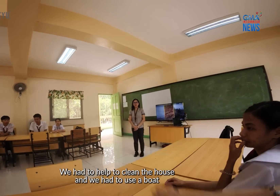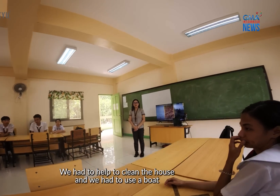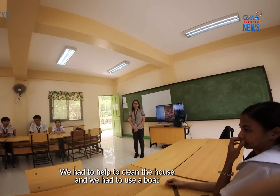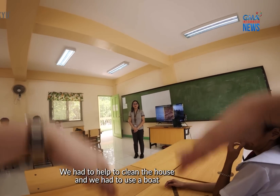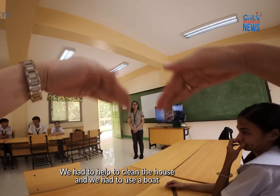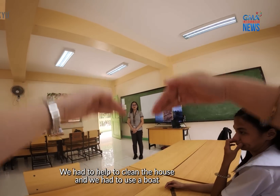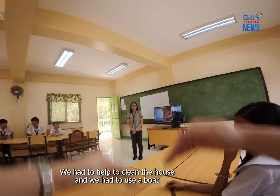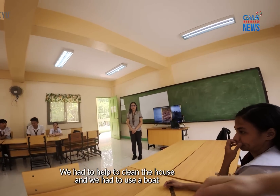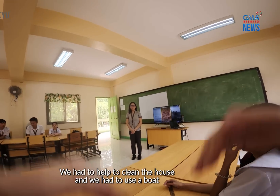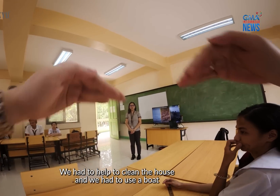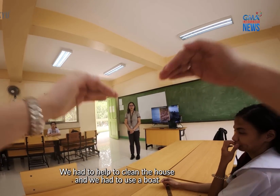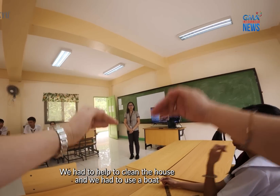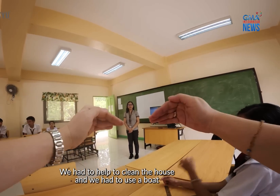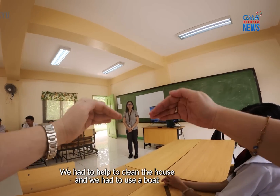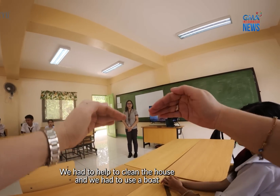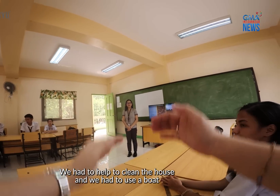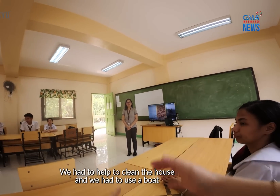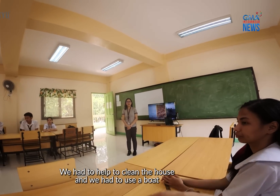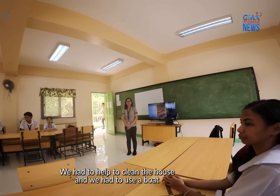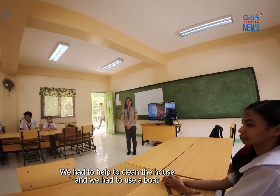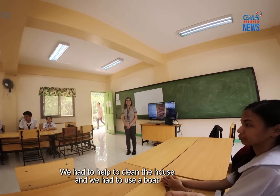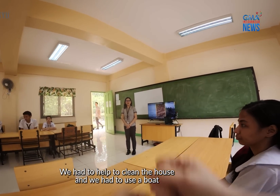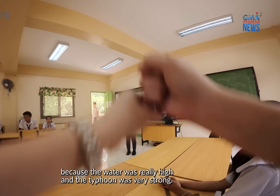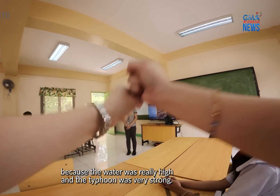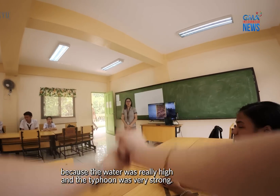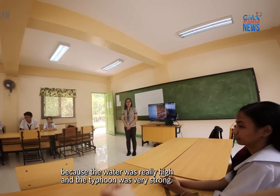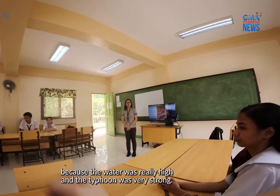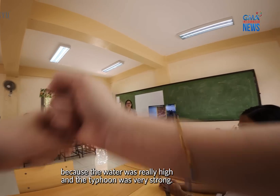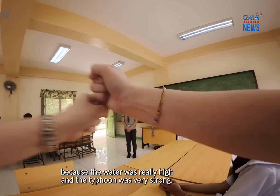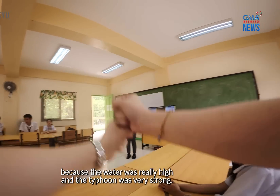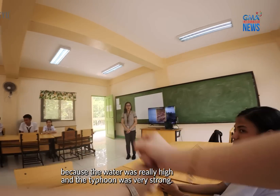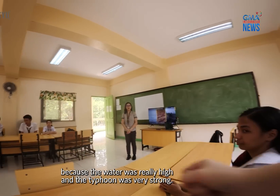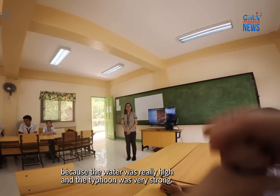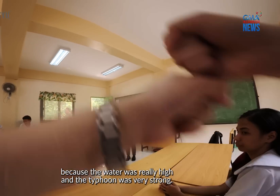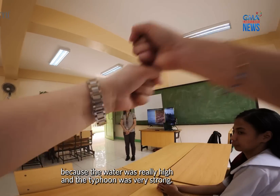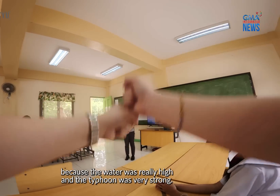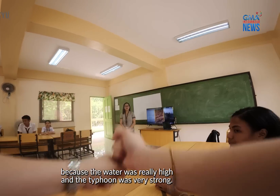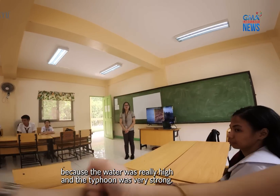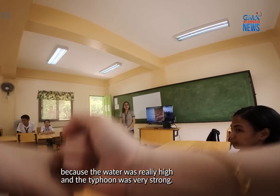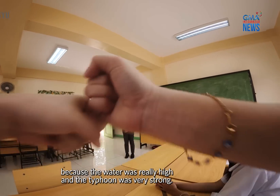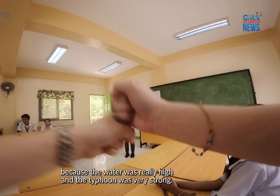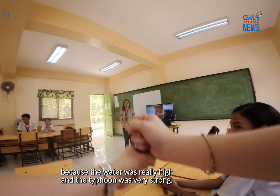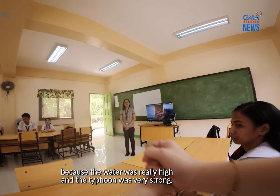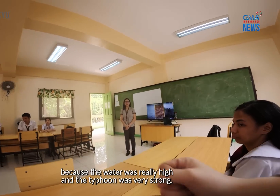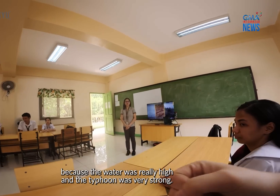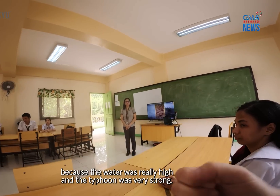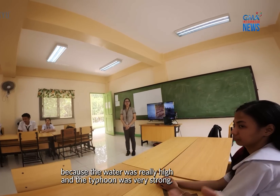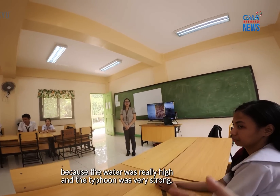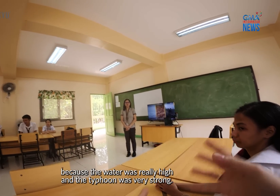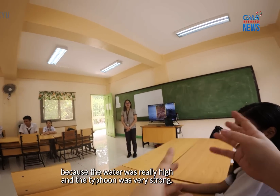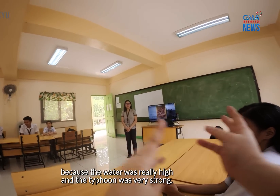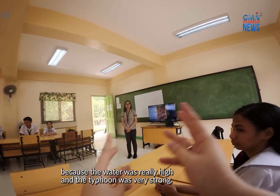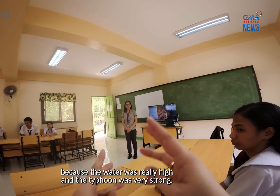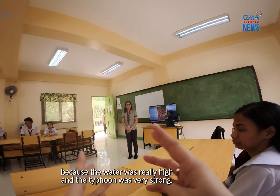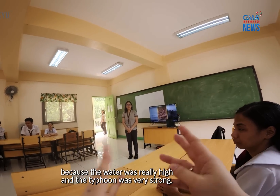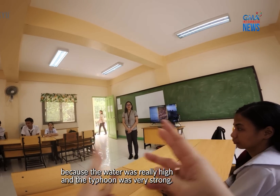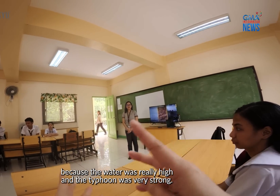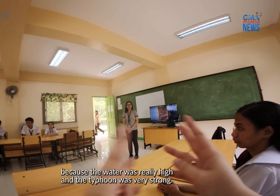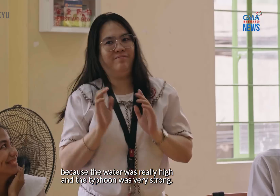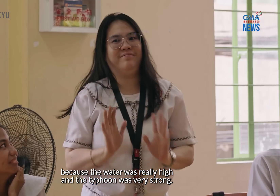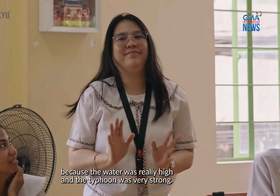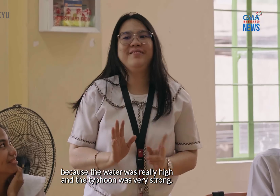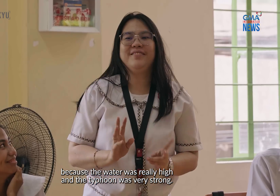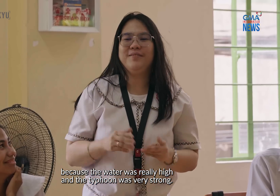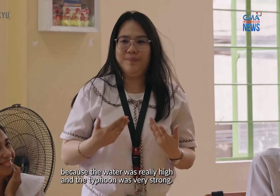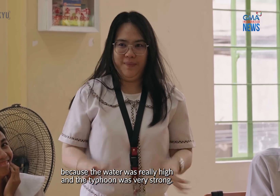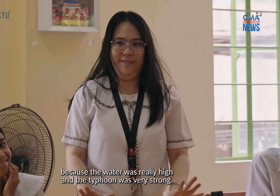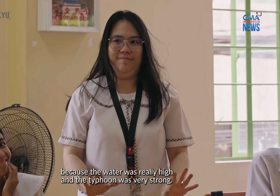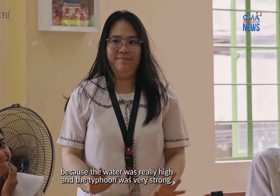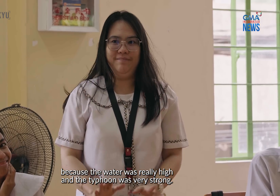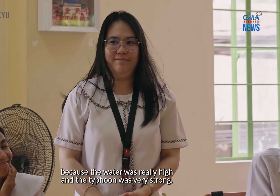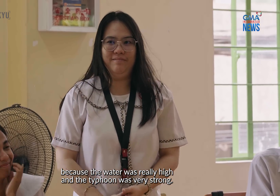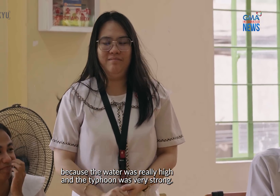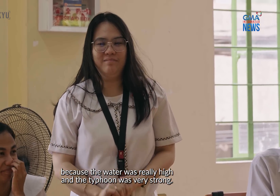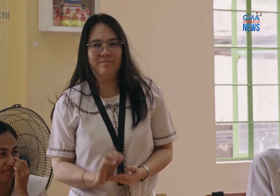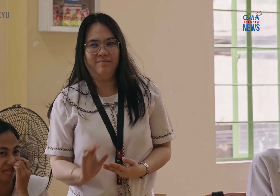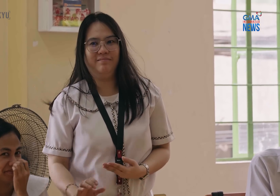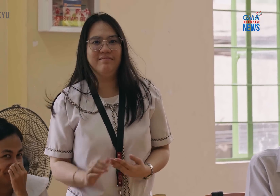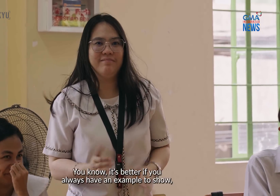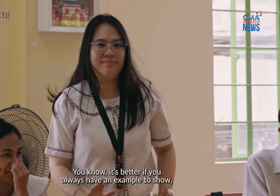We had to help to clean the house and we had to use a boat